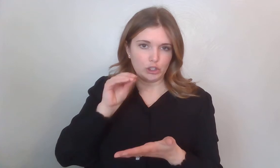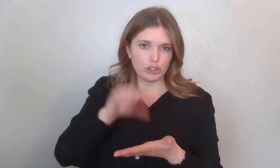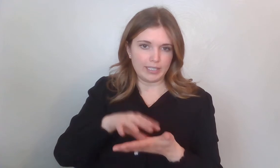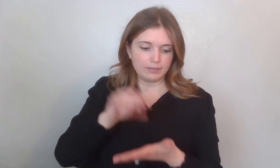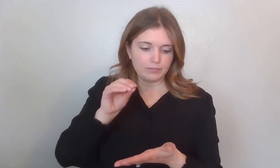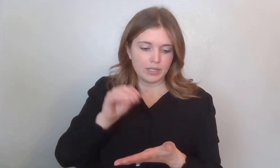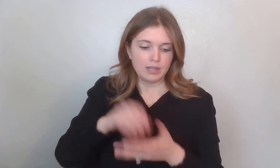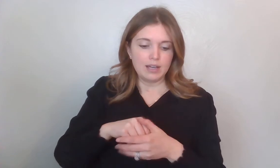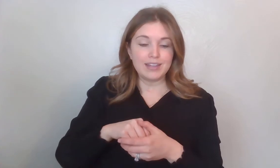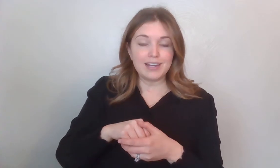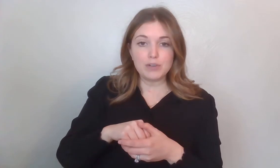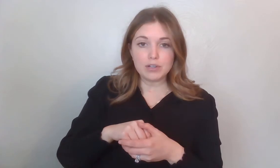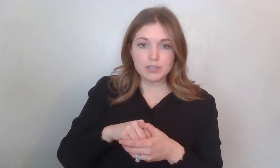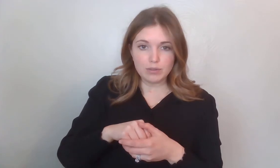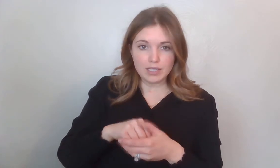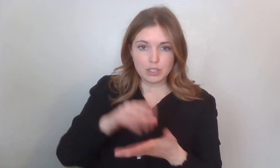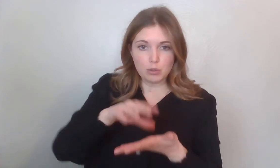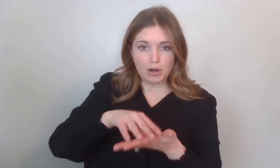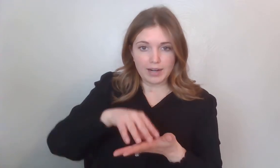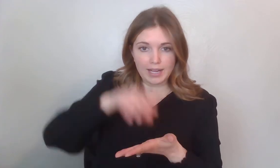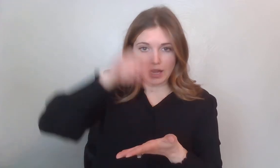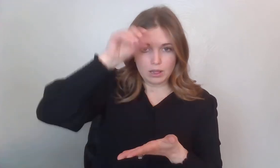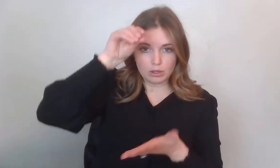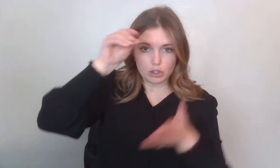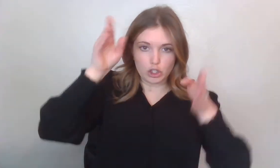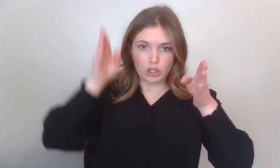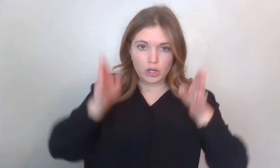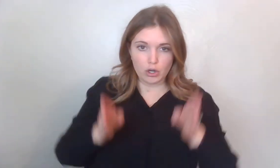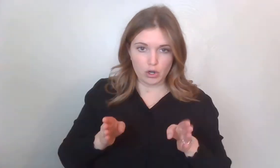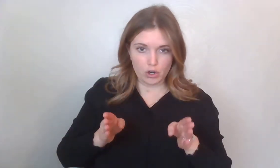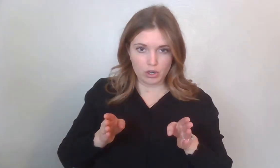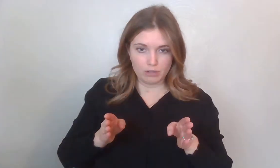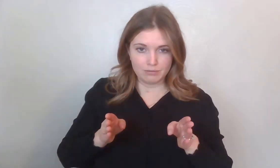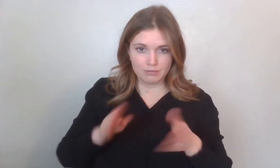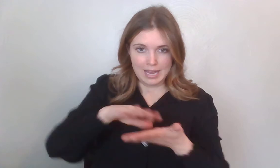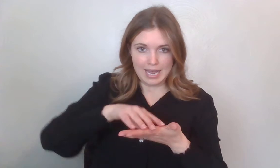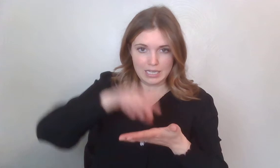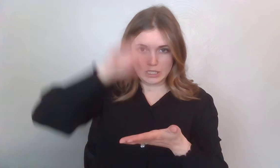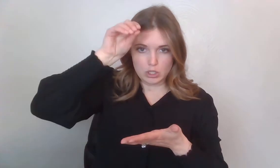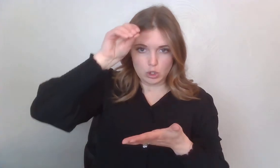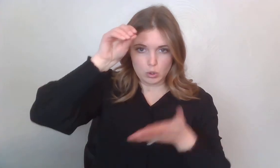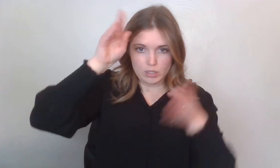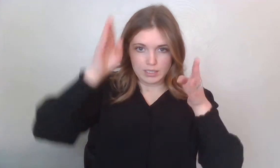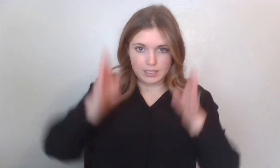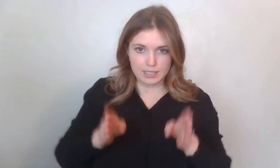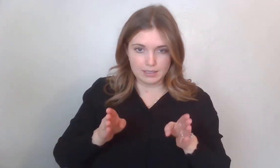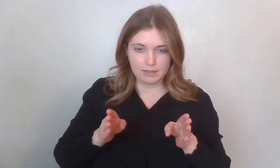LEARNING. And then if you're a student, you are a LEARNER--a STUDENT.